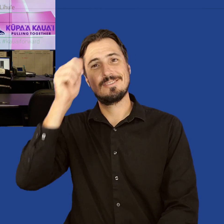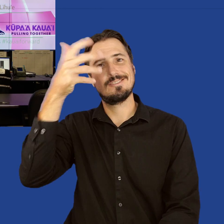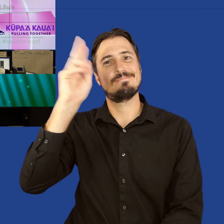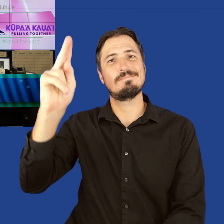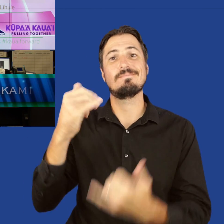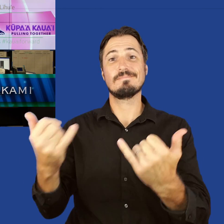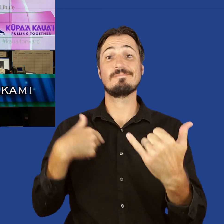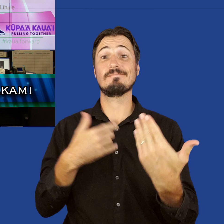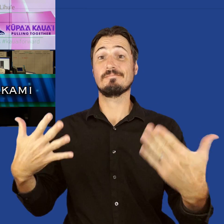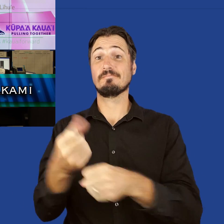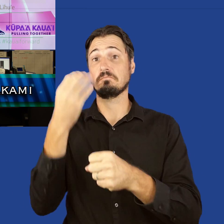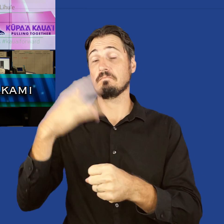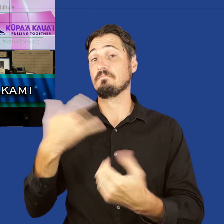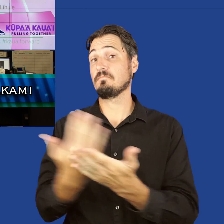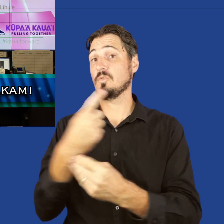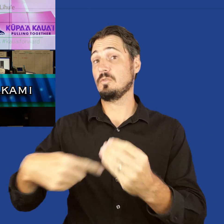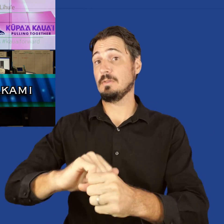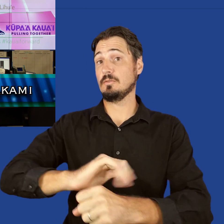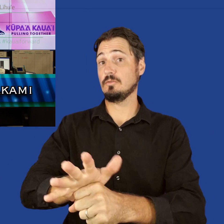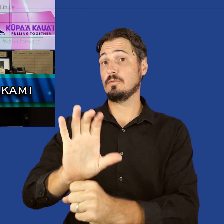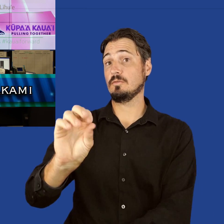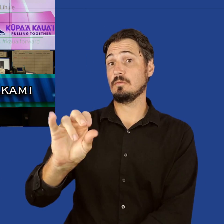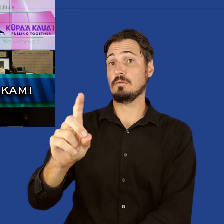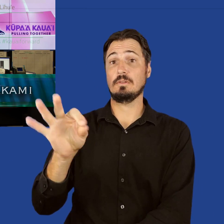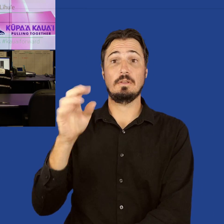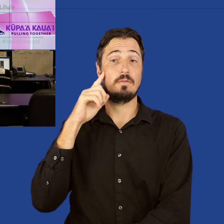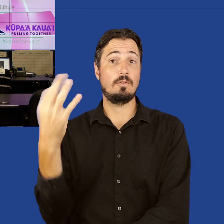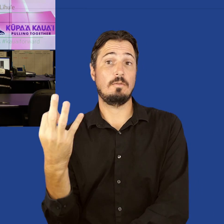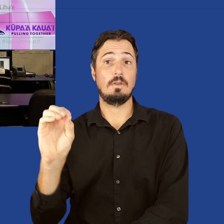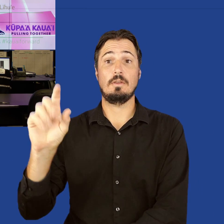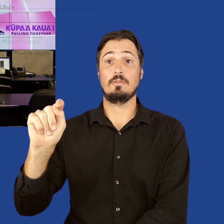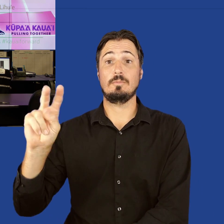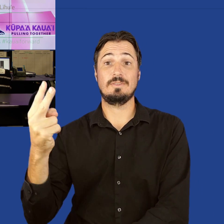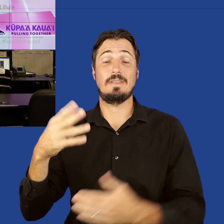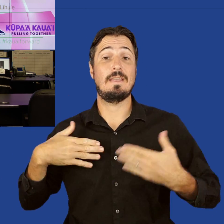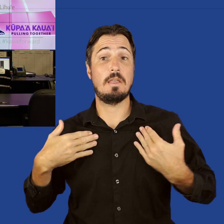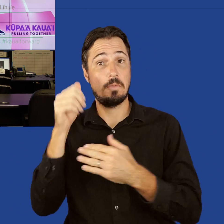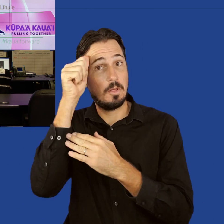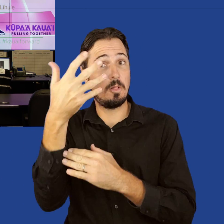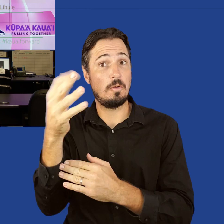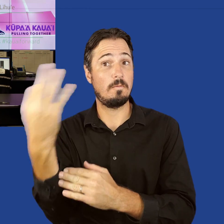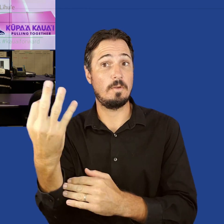Aloha Kaua‘i. Here is our COVID-19 briefing from Team Kaua‘i for Friday, October 2. Happy Aloha Friday